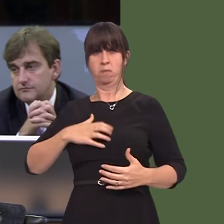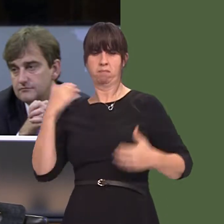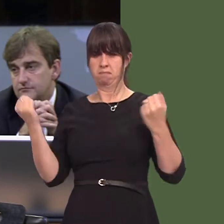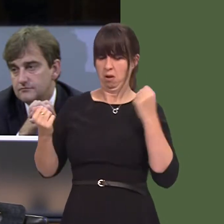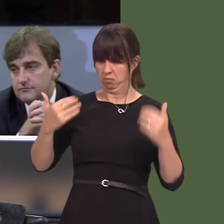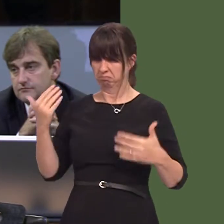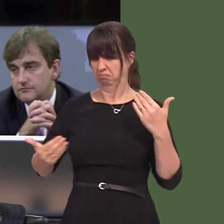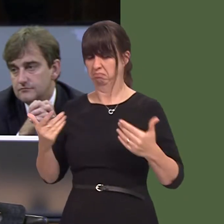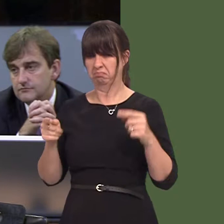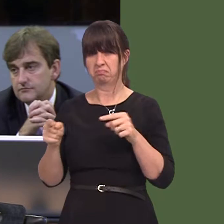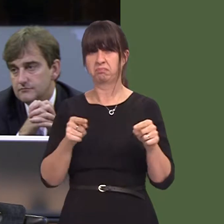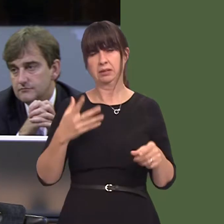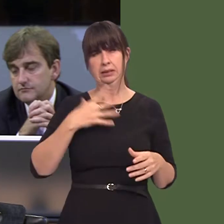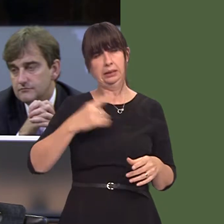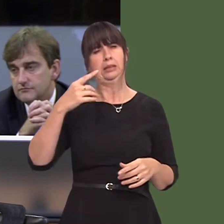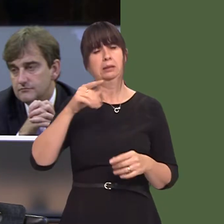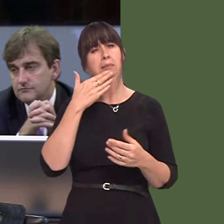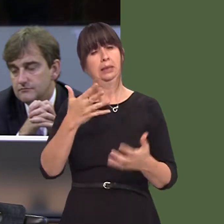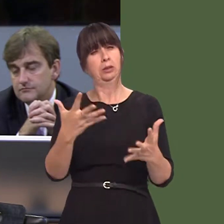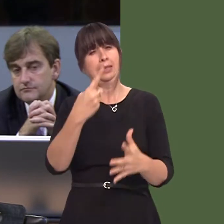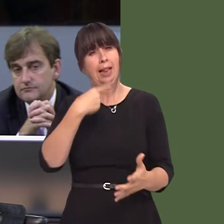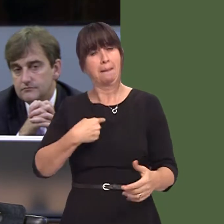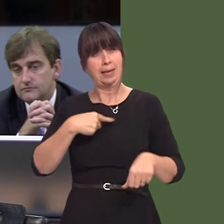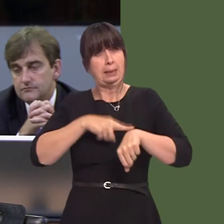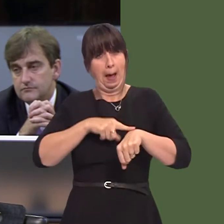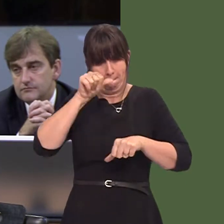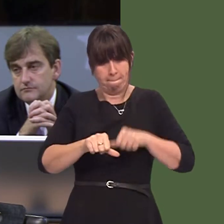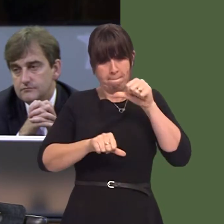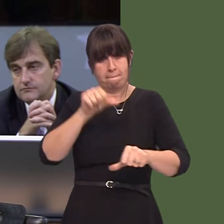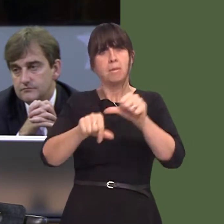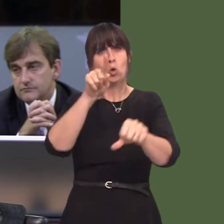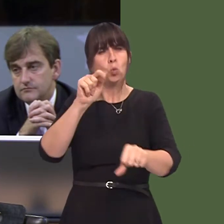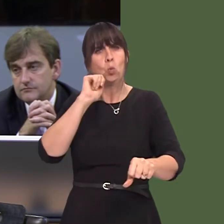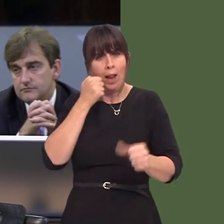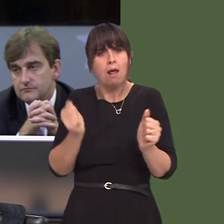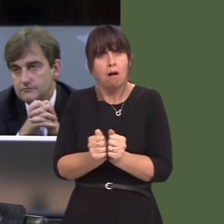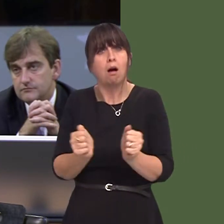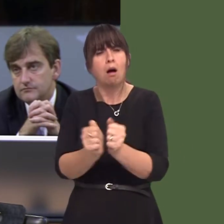is that it would be good to achieve today a timeline of how your Government will take